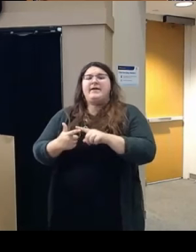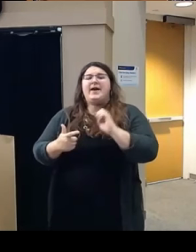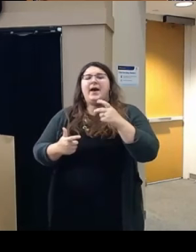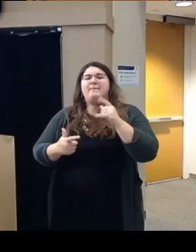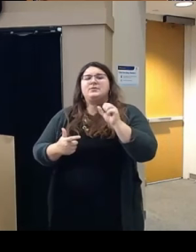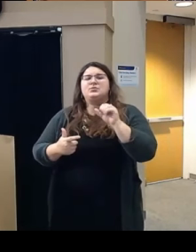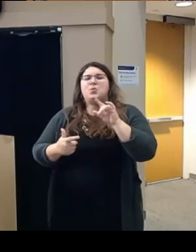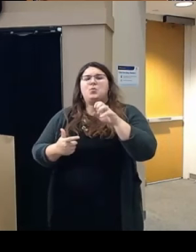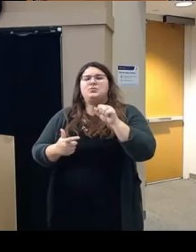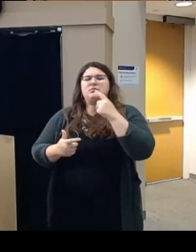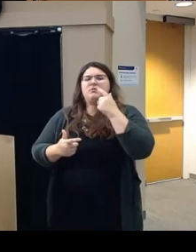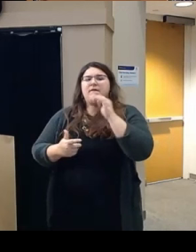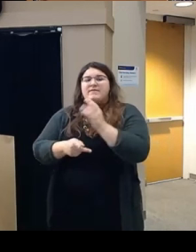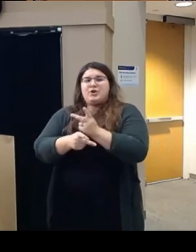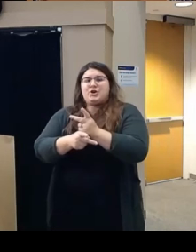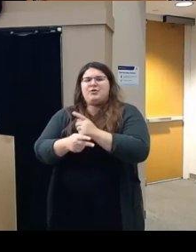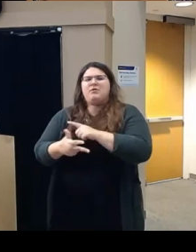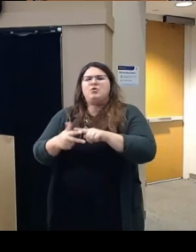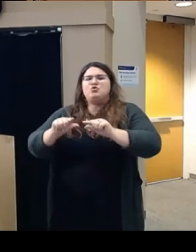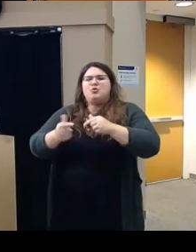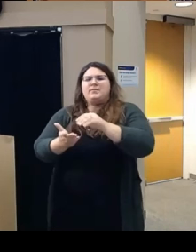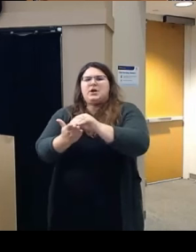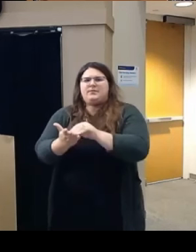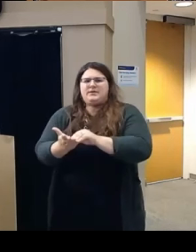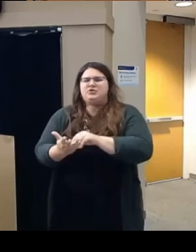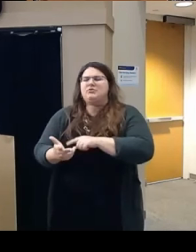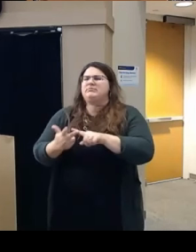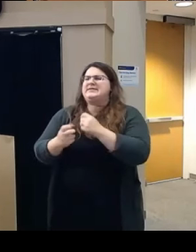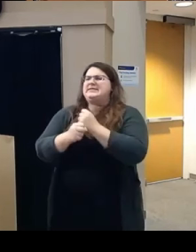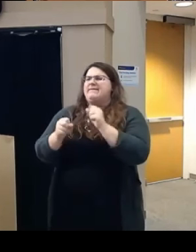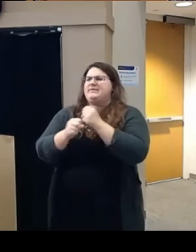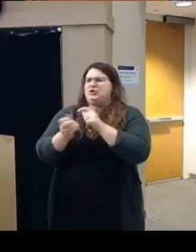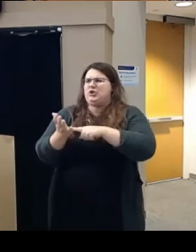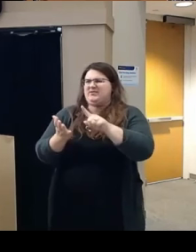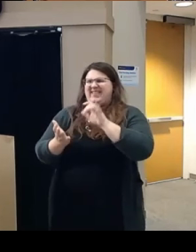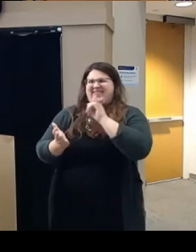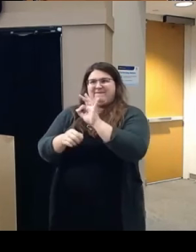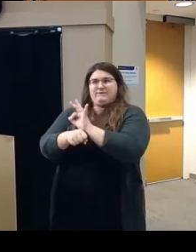the impatient and cpep units only um and I'll clarify that when I'm talking about impatient